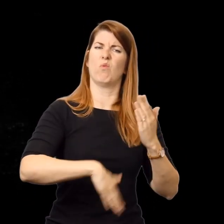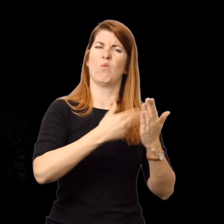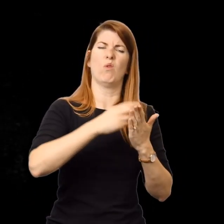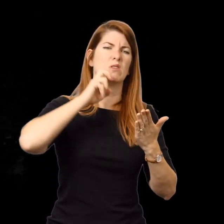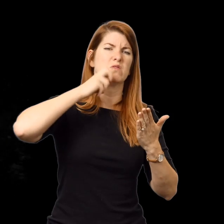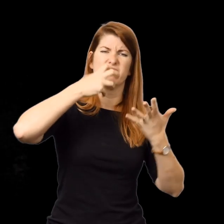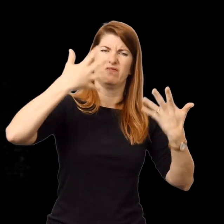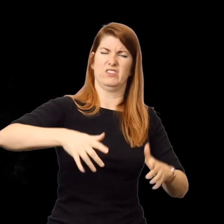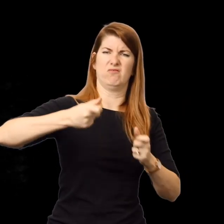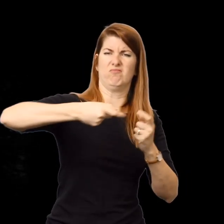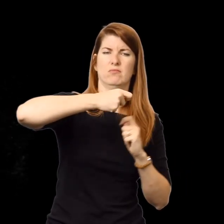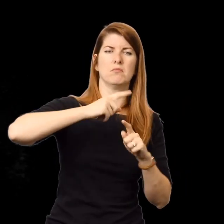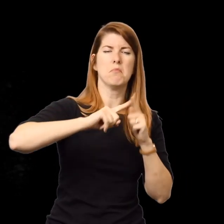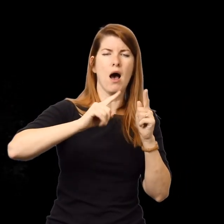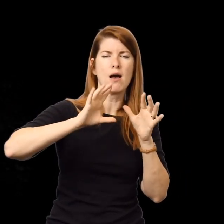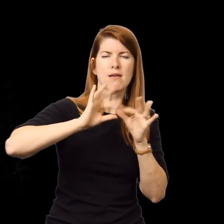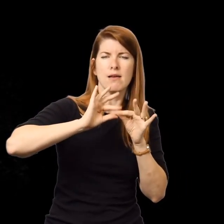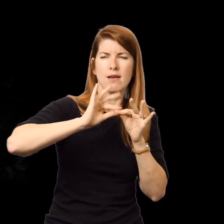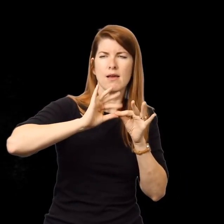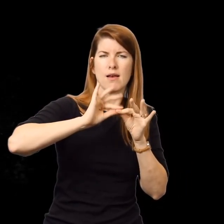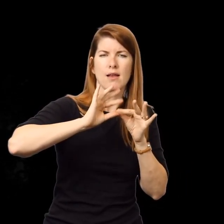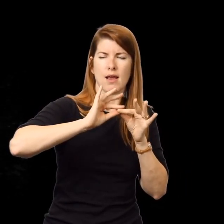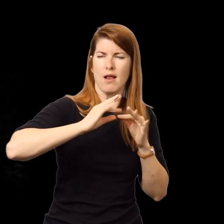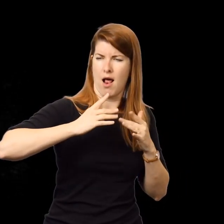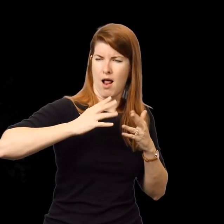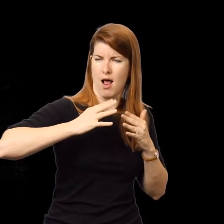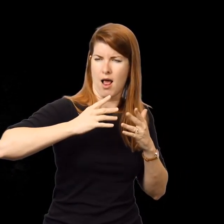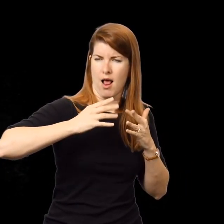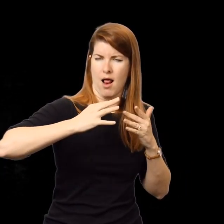It's about creating new connections, more and more connections over time.